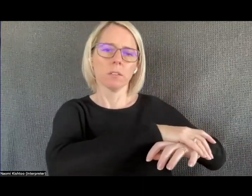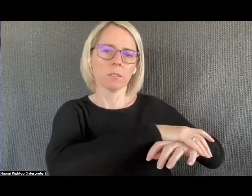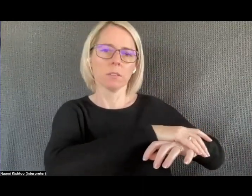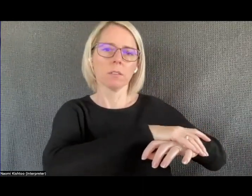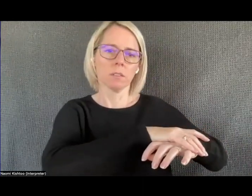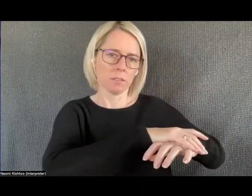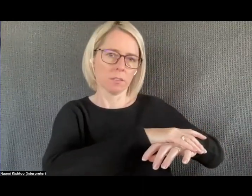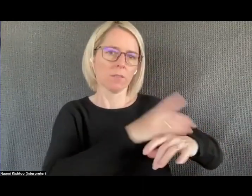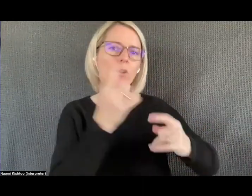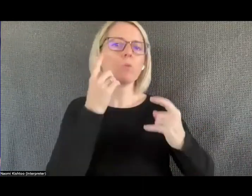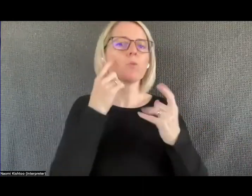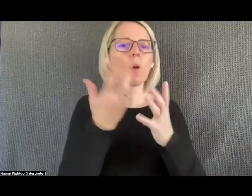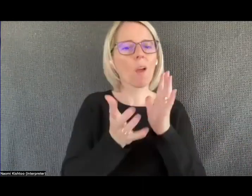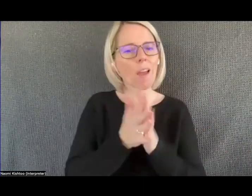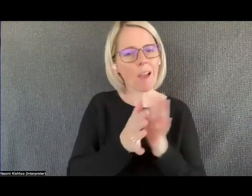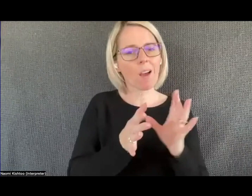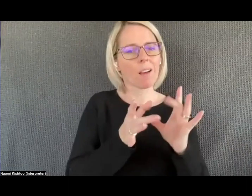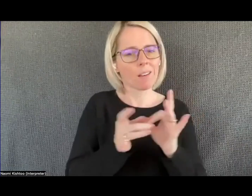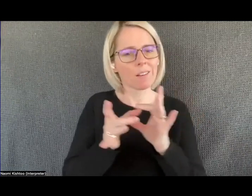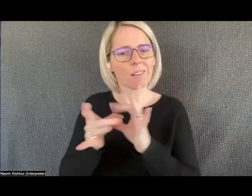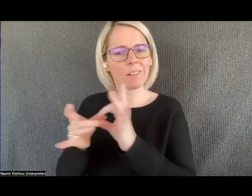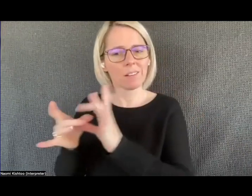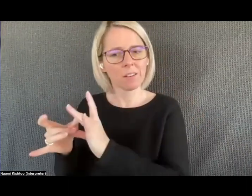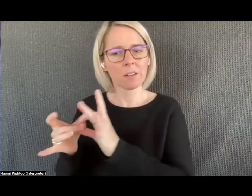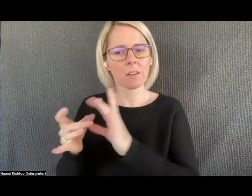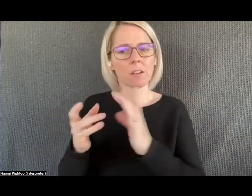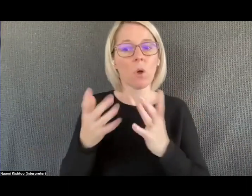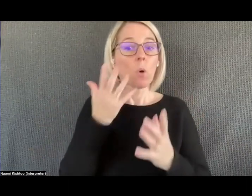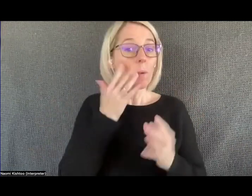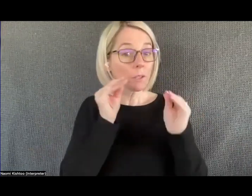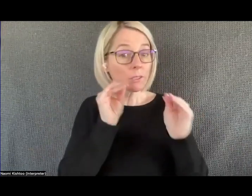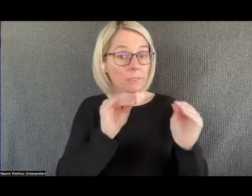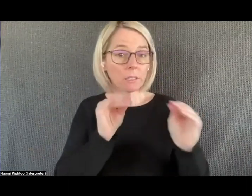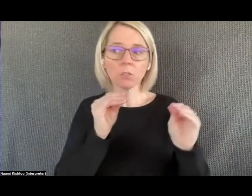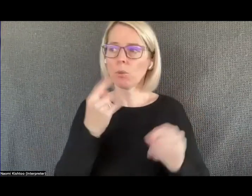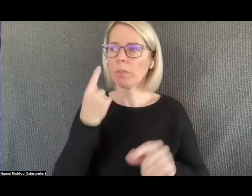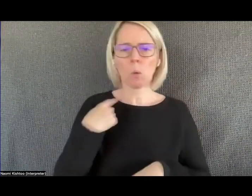I don’t think you should ever be in a rush and you should never work on a time scale that is